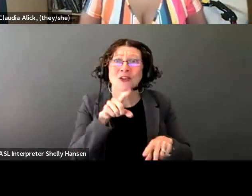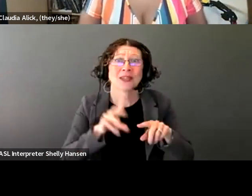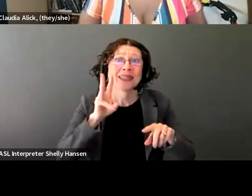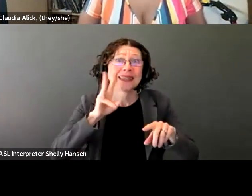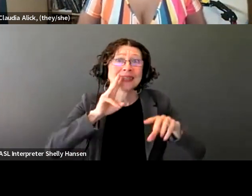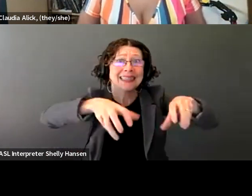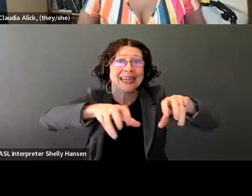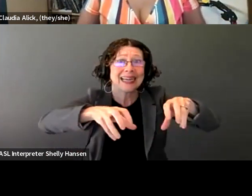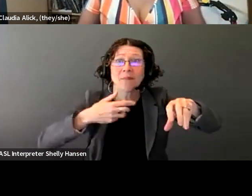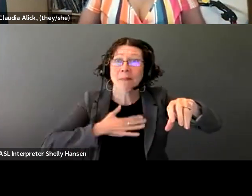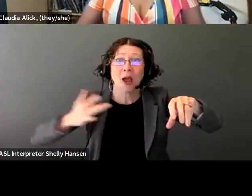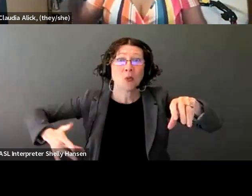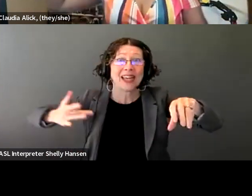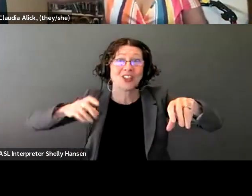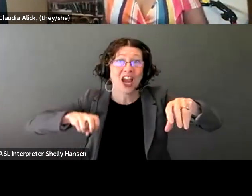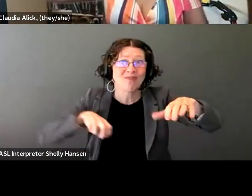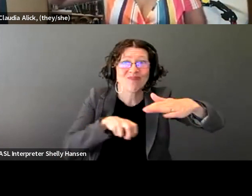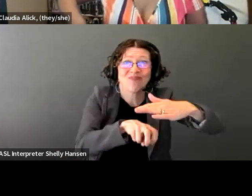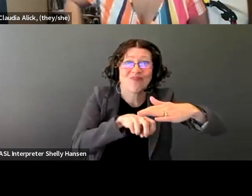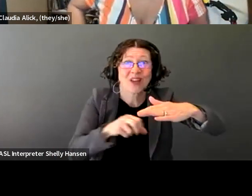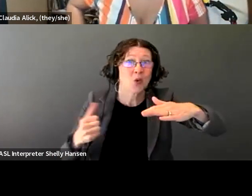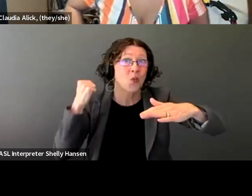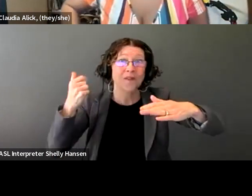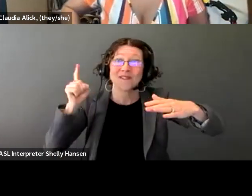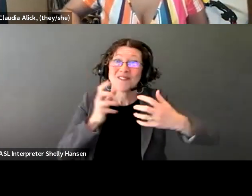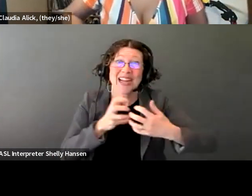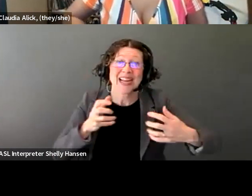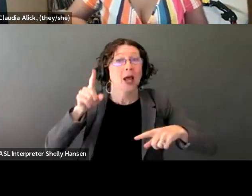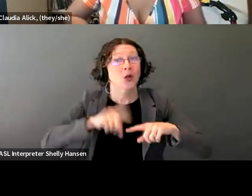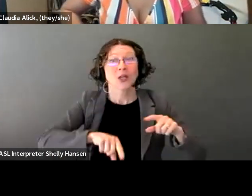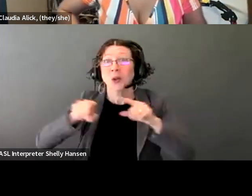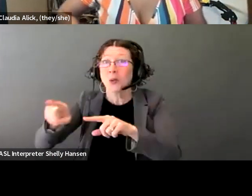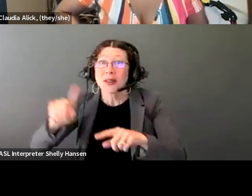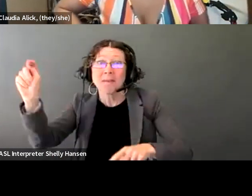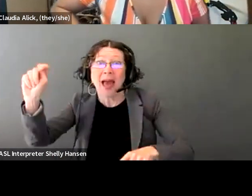I couldn't get to the bathroom because I couldn't get behind people in their chairs.